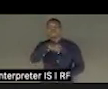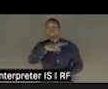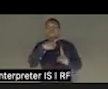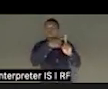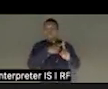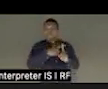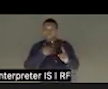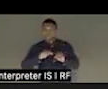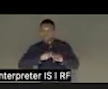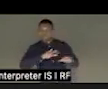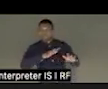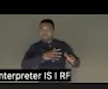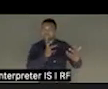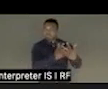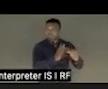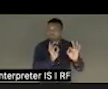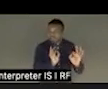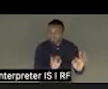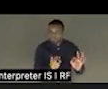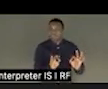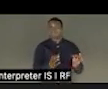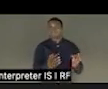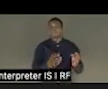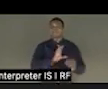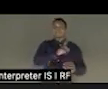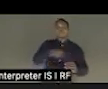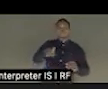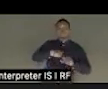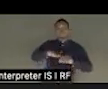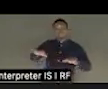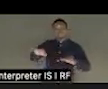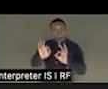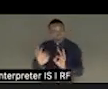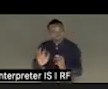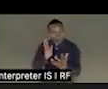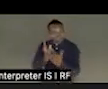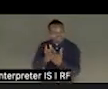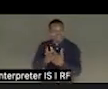when we look at the organizations who do carry out user testing, we find that